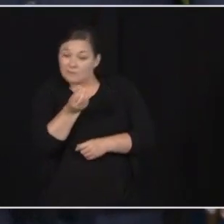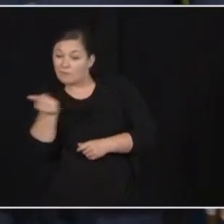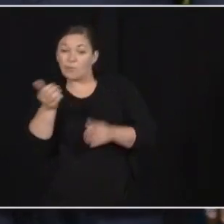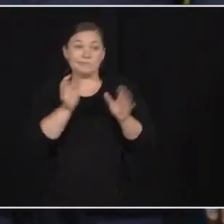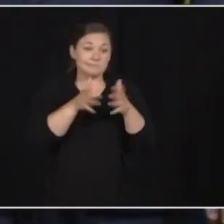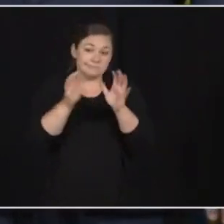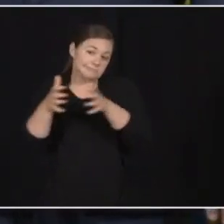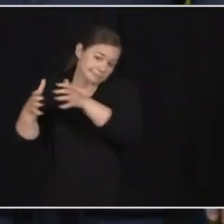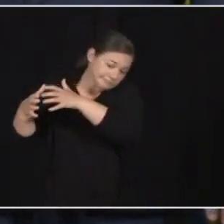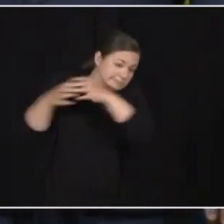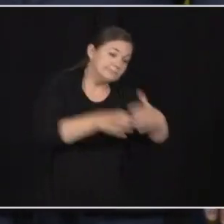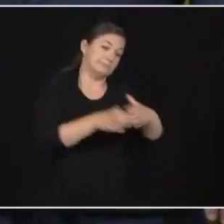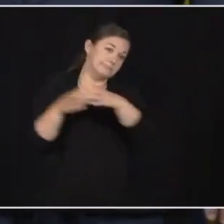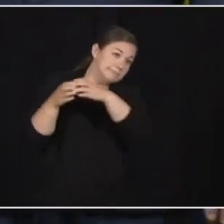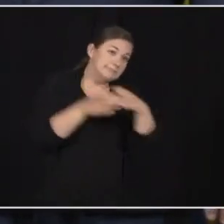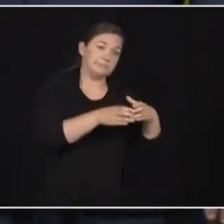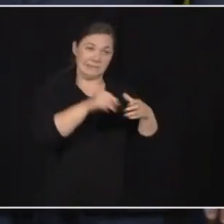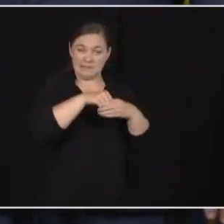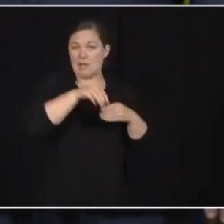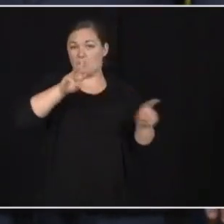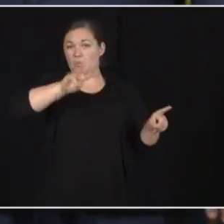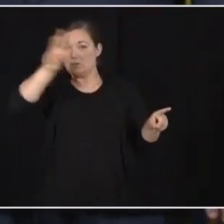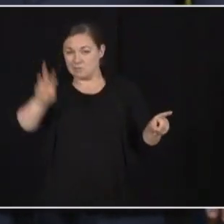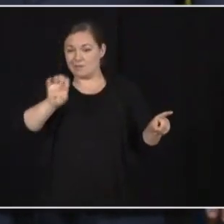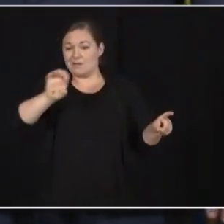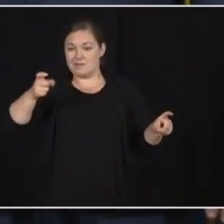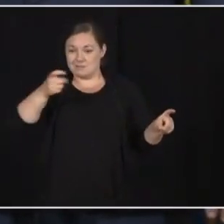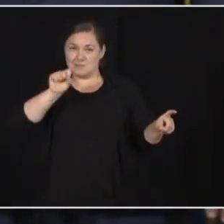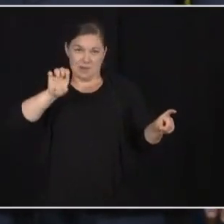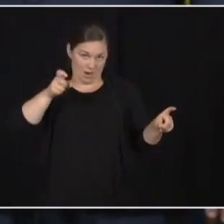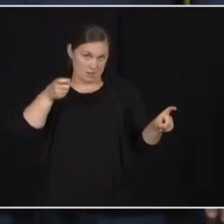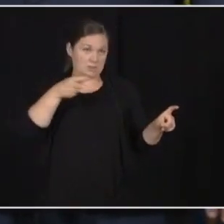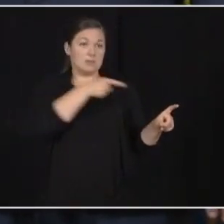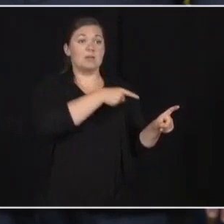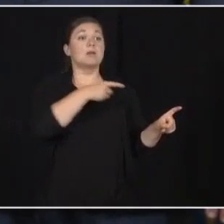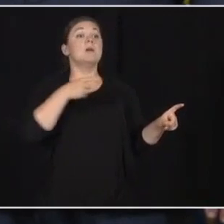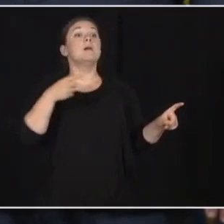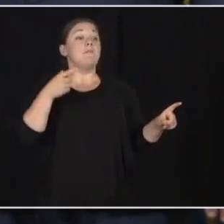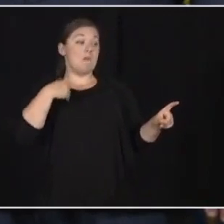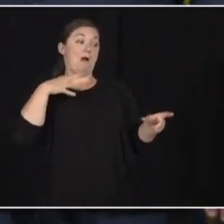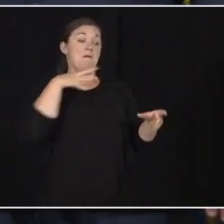a number of things mobilized in Windsor. I was involved with the testing of